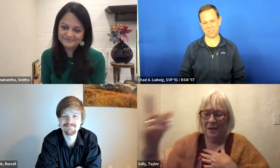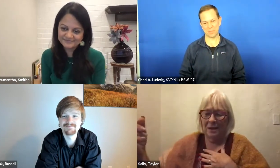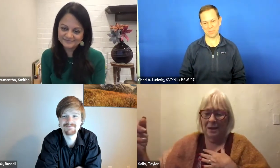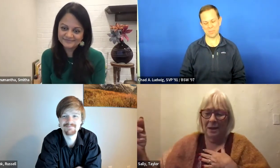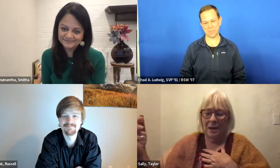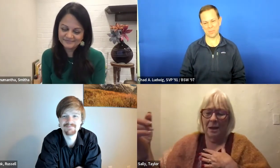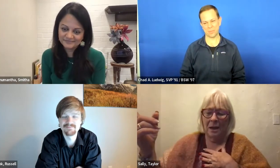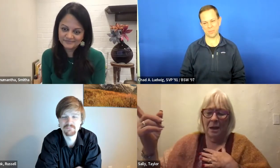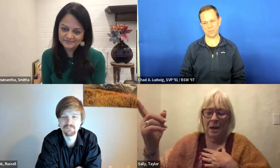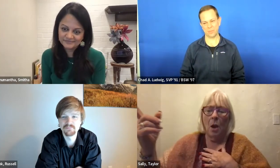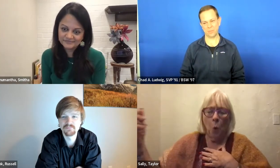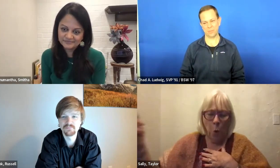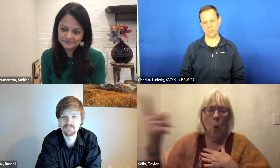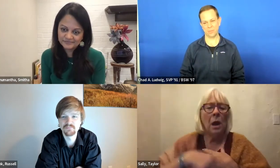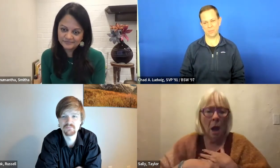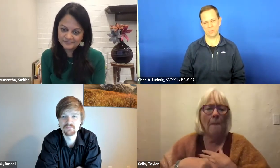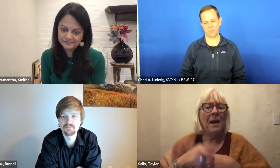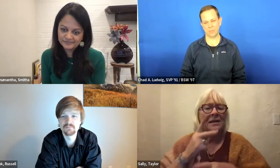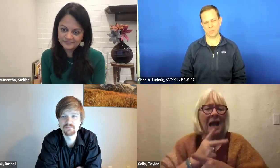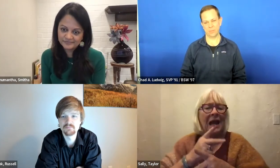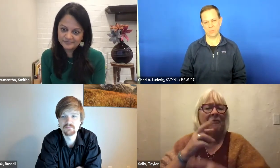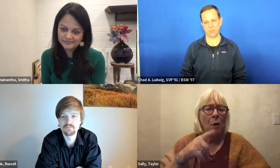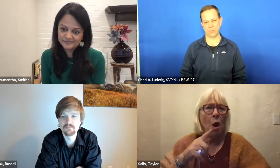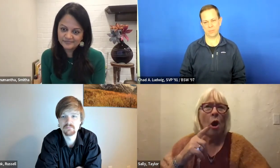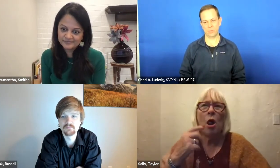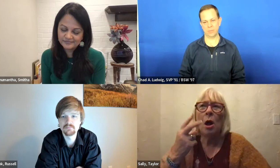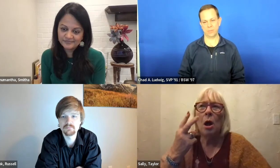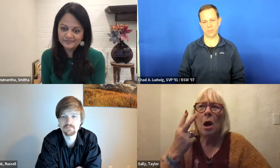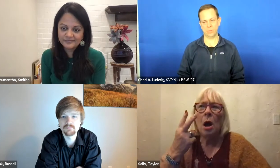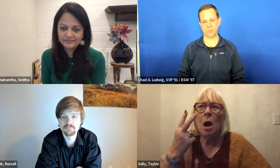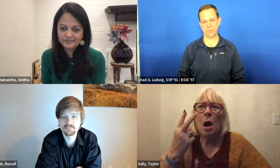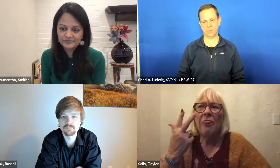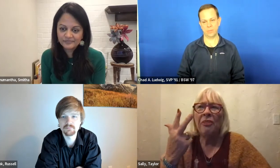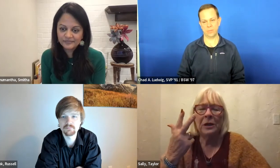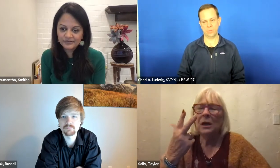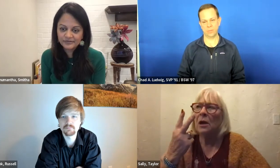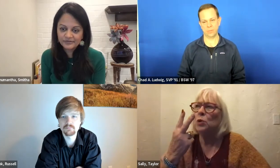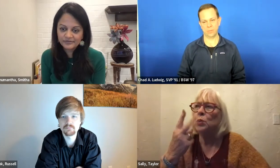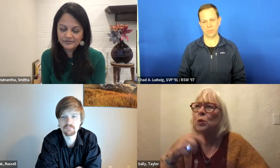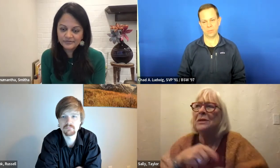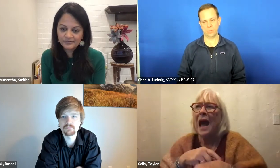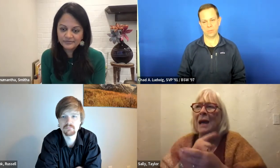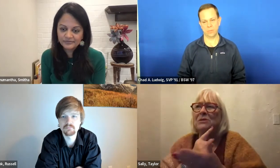I'm trying to think. So somebody came and took care of Paul.